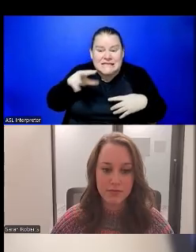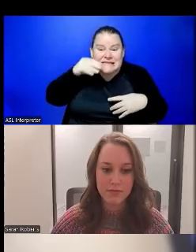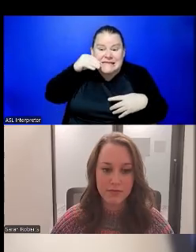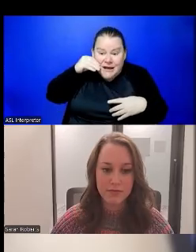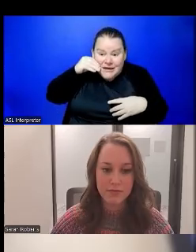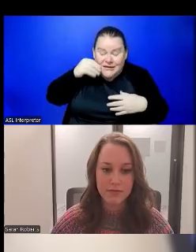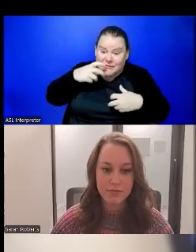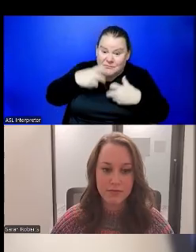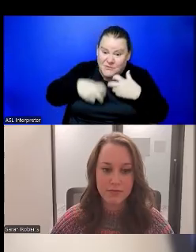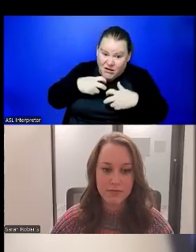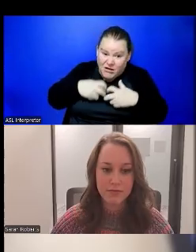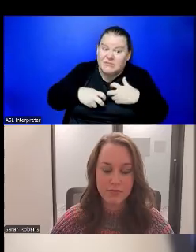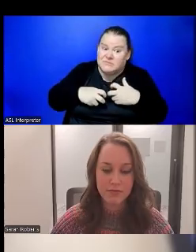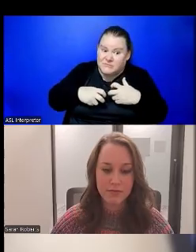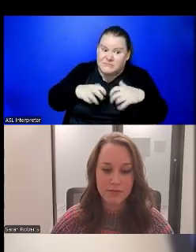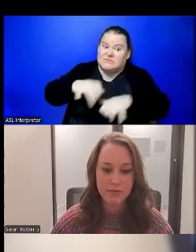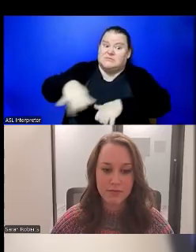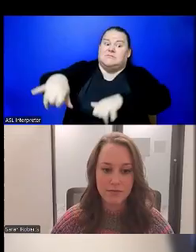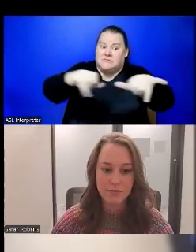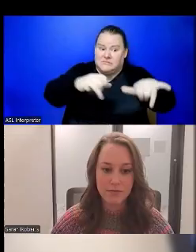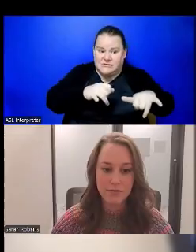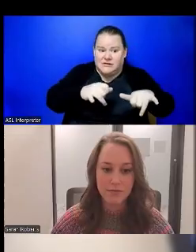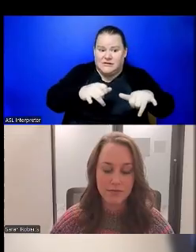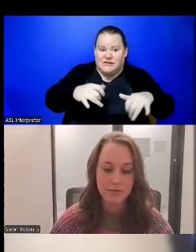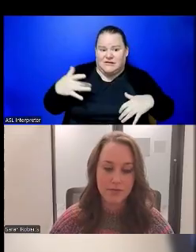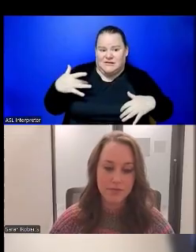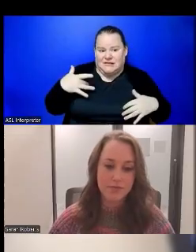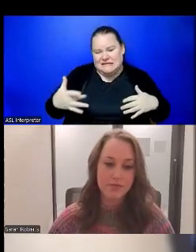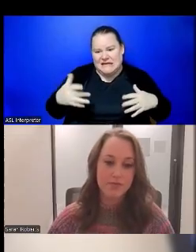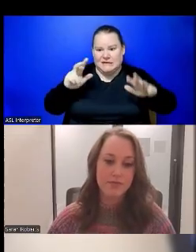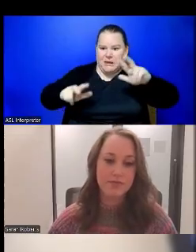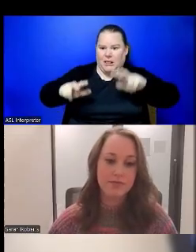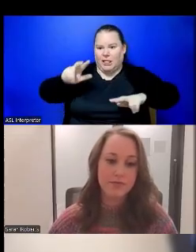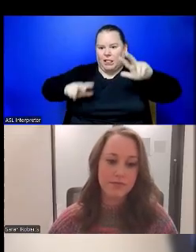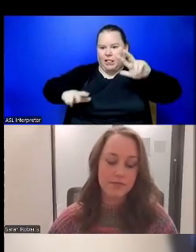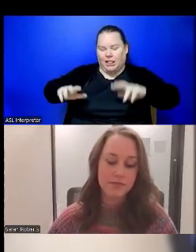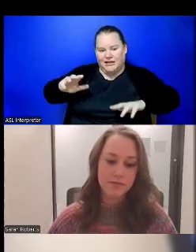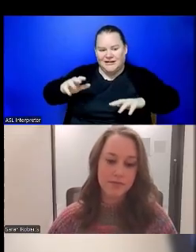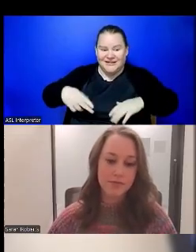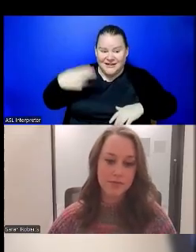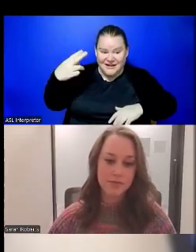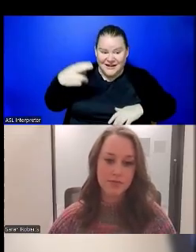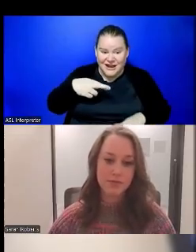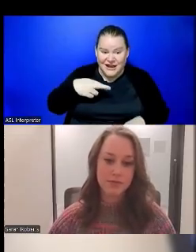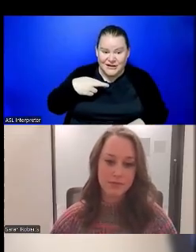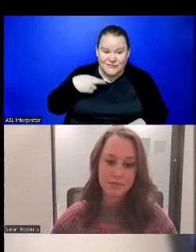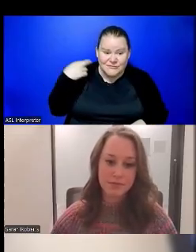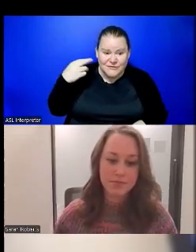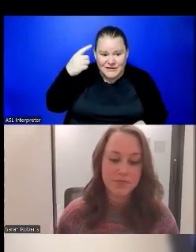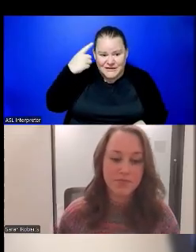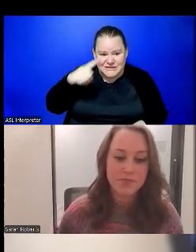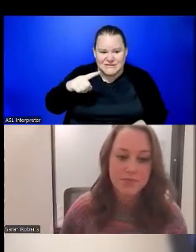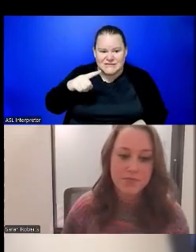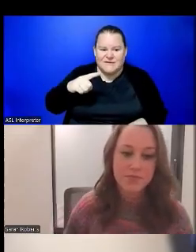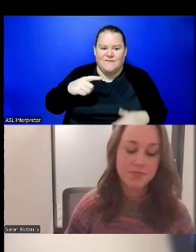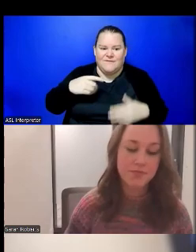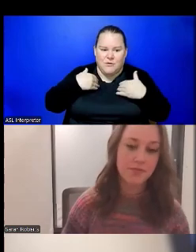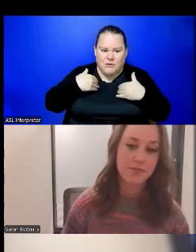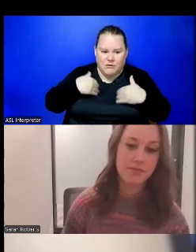prevalent. They tend to have in coordination. They're very high risk for dysphagia and aspiration. Respiratory